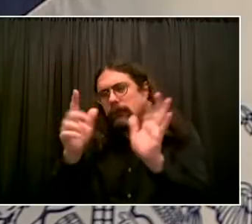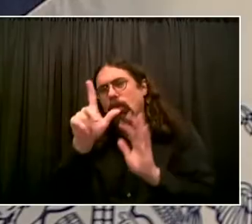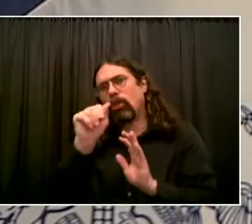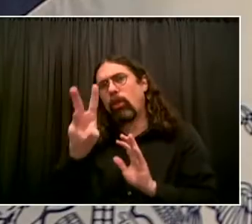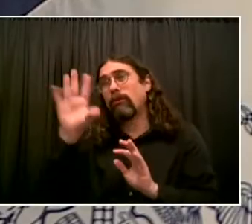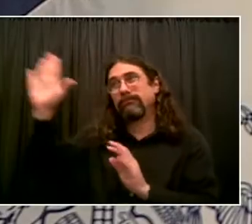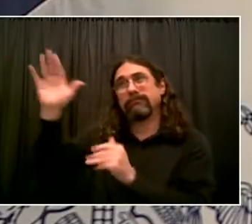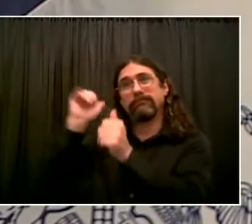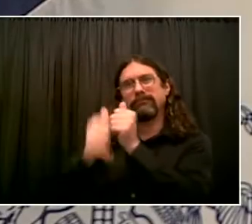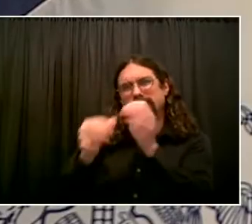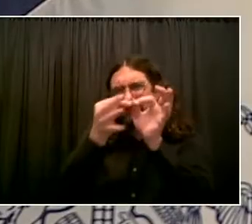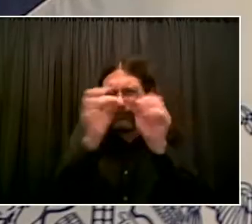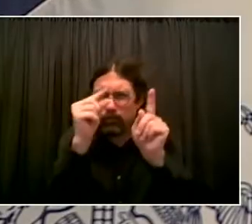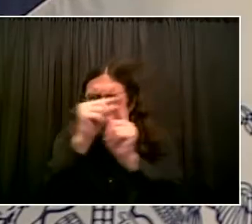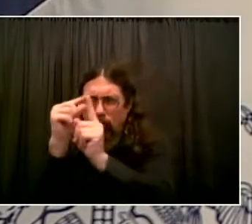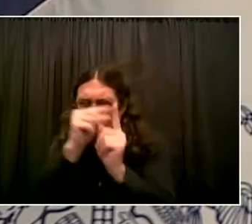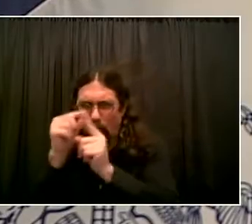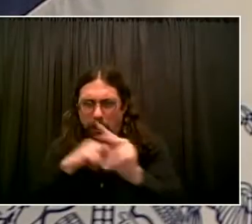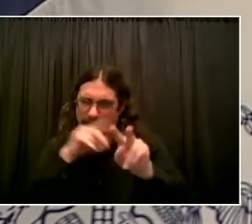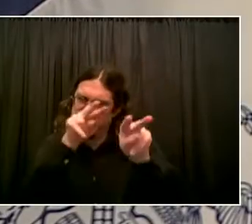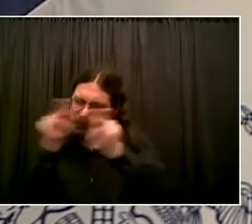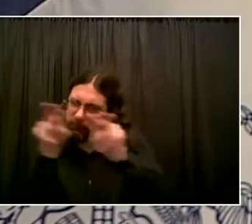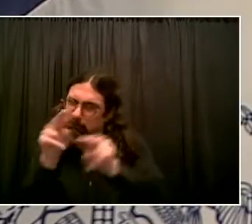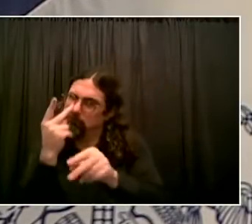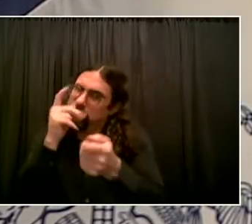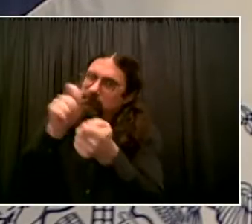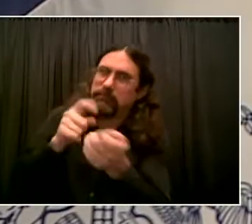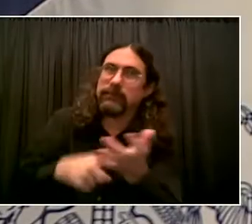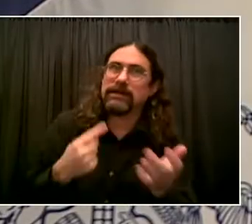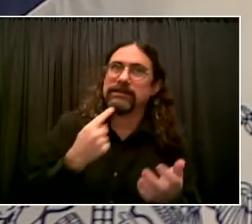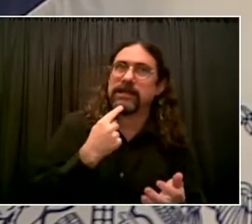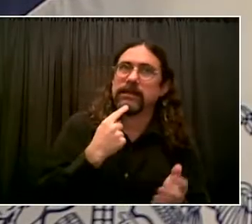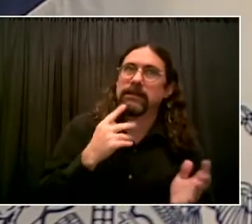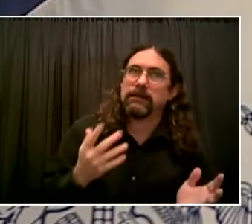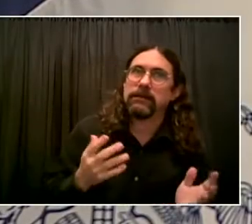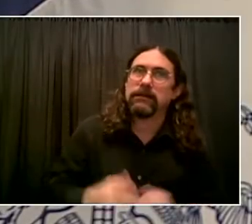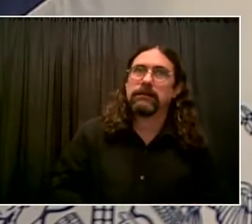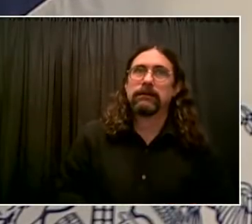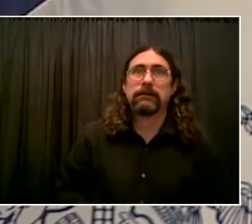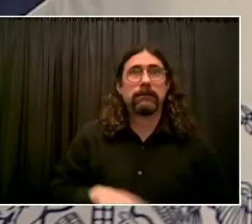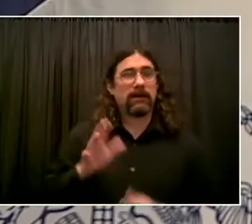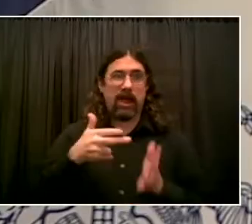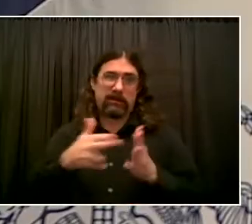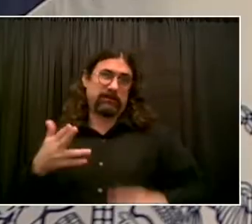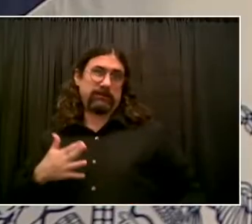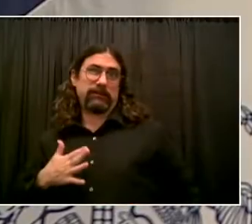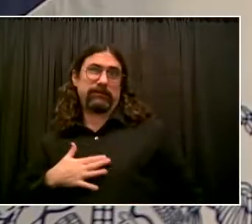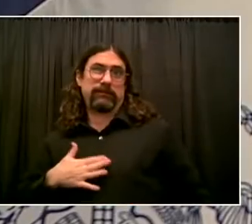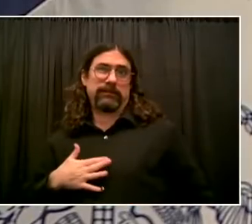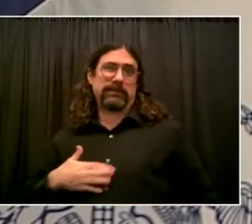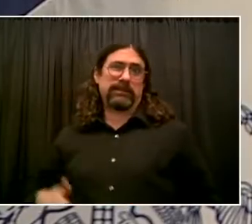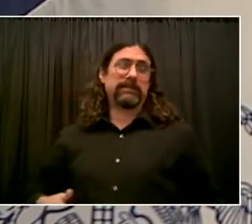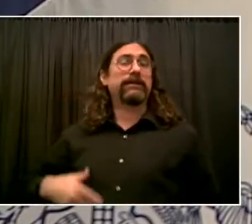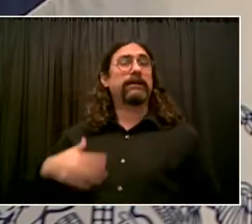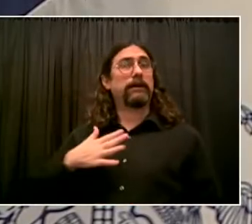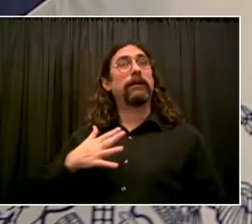THE COUNCIL WAS GOING TO DO UNTIL VERY RECENTLY. I WANT TO SEE THE EXACT LANGUAGE. I'M TELLING YOU HONEST LYWT HAI FEEL RIGHT NOW. I HAVE MIXED FEELINGS. I'VE HAD MIXED FEELINGS FOR A